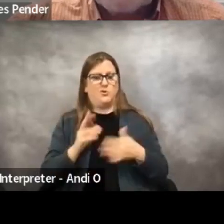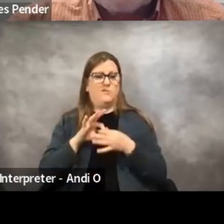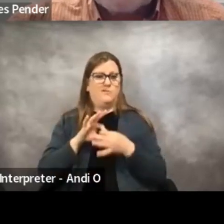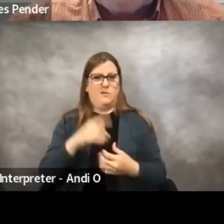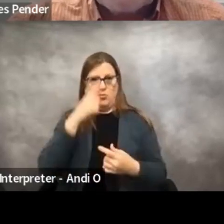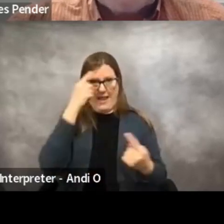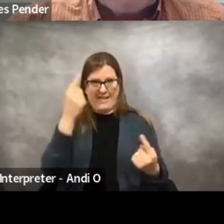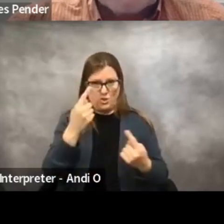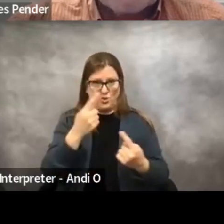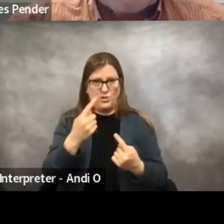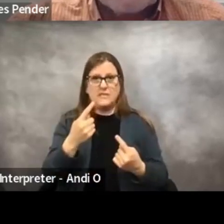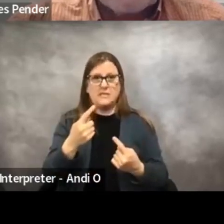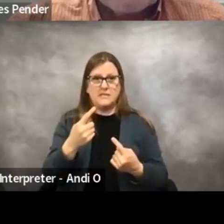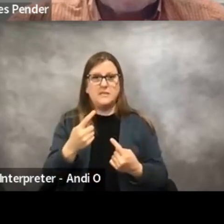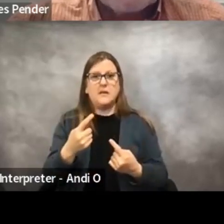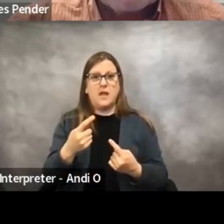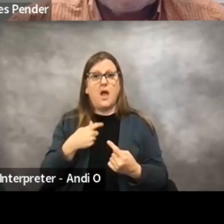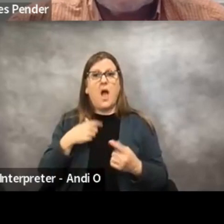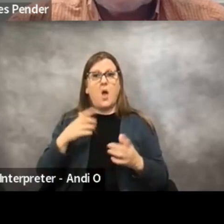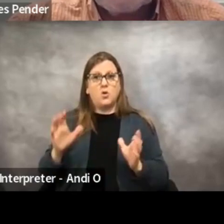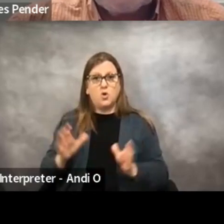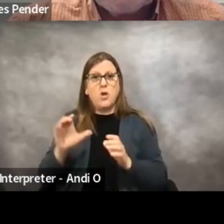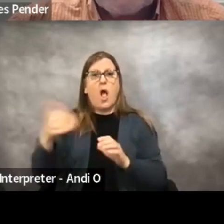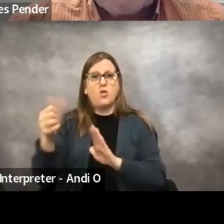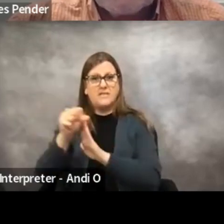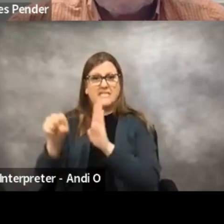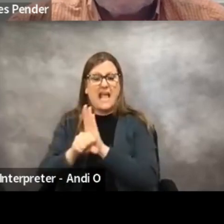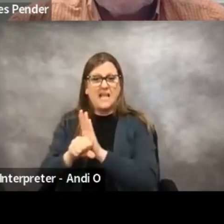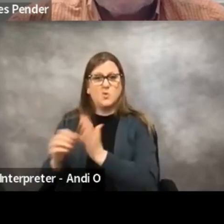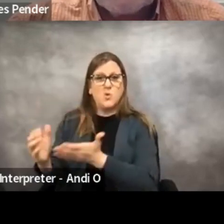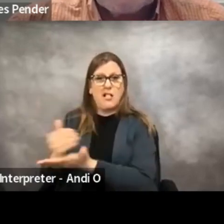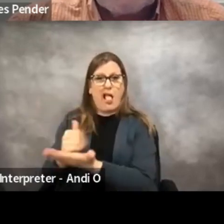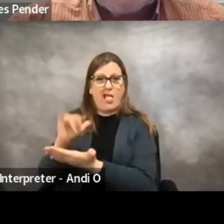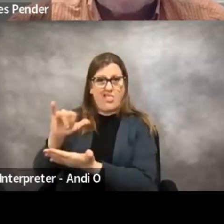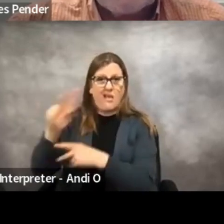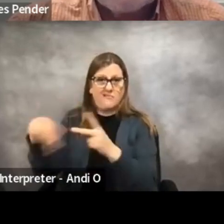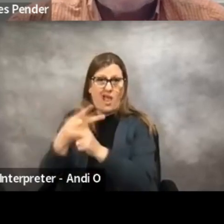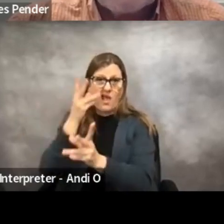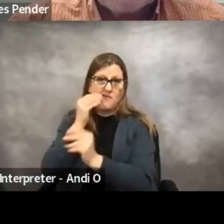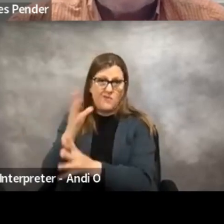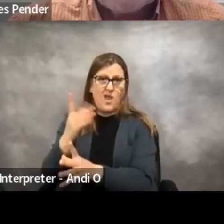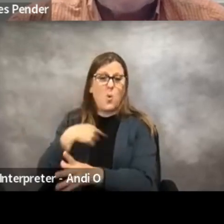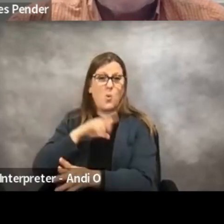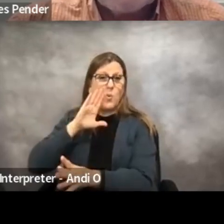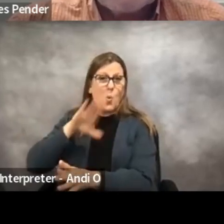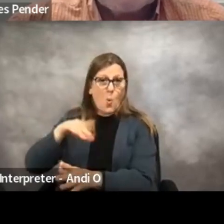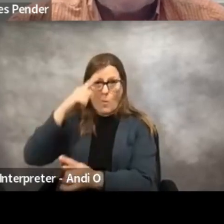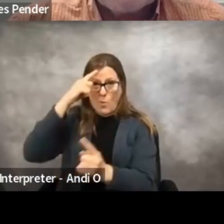encourage other states to also be collecting that information because we we know about how brain injury intersects like Jim